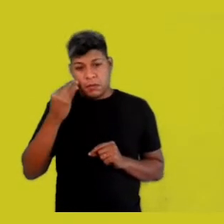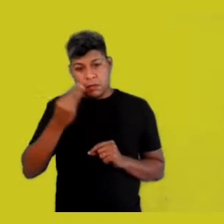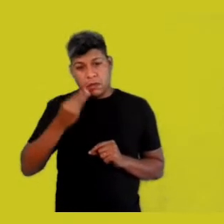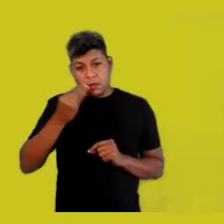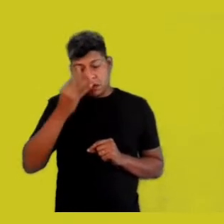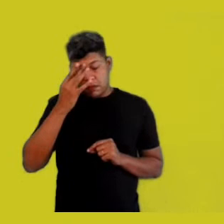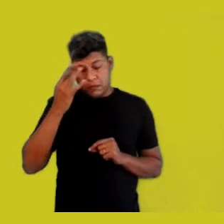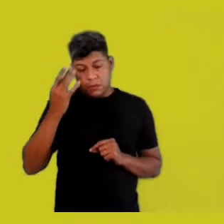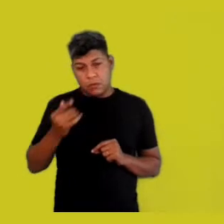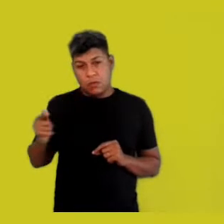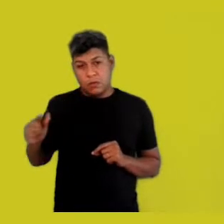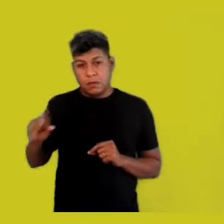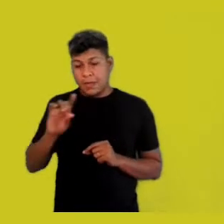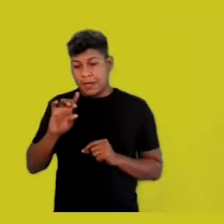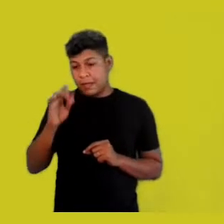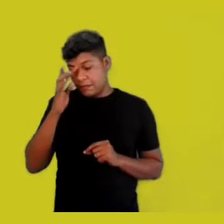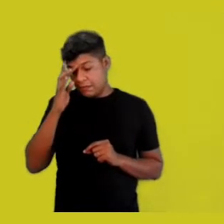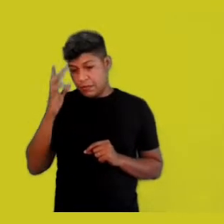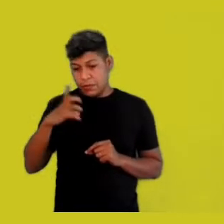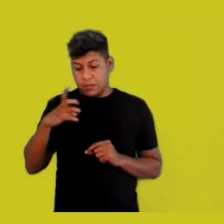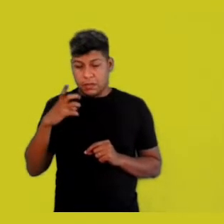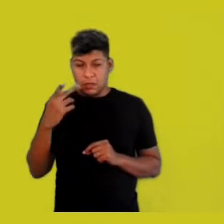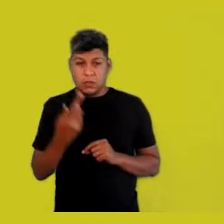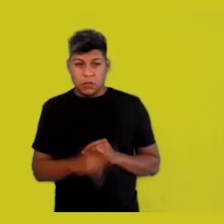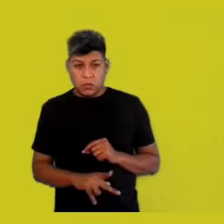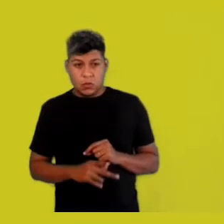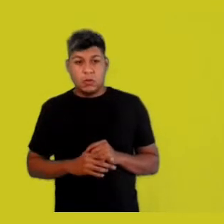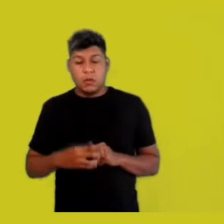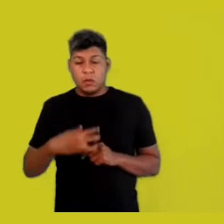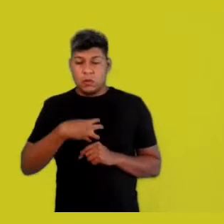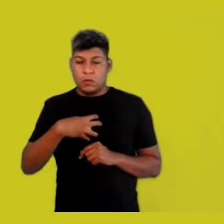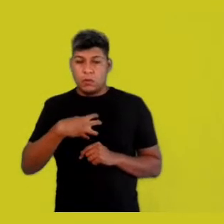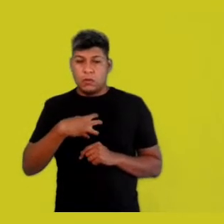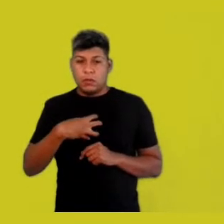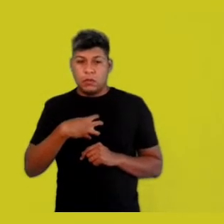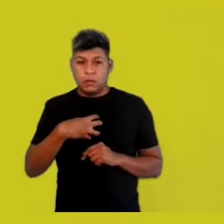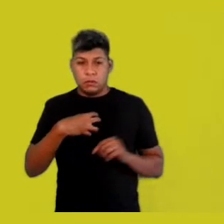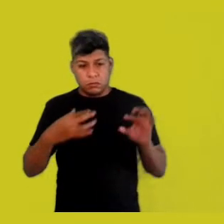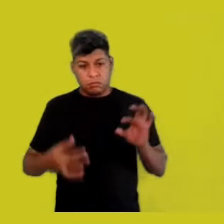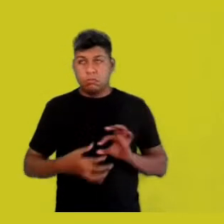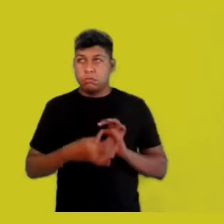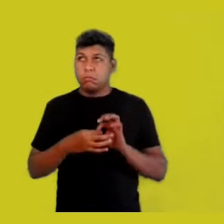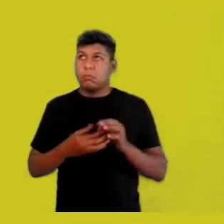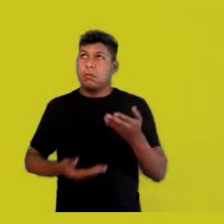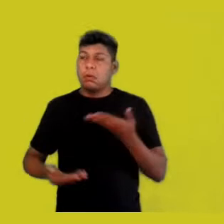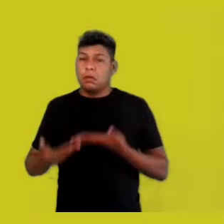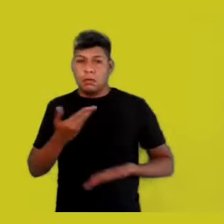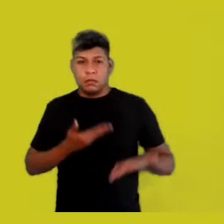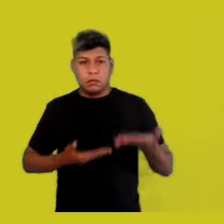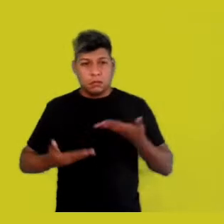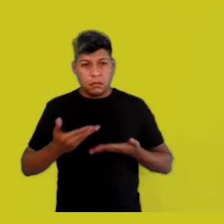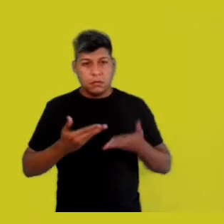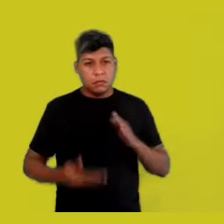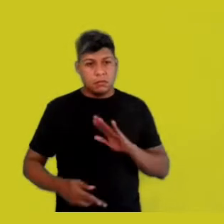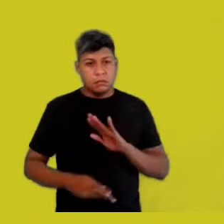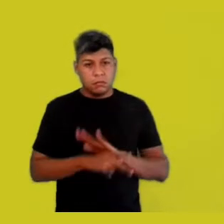Each has their own, and there are contexts, links and relations where these experiences can, indeed, be improved,